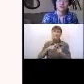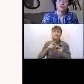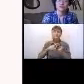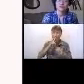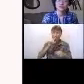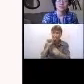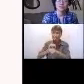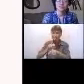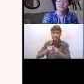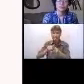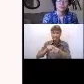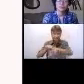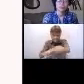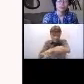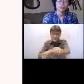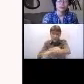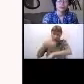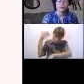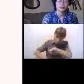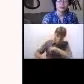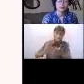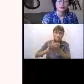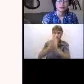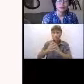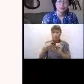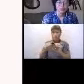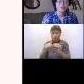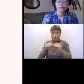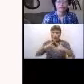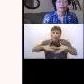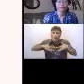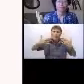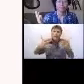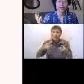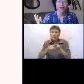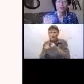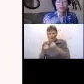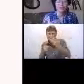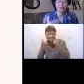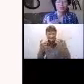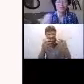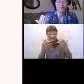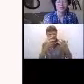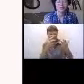that that happens. Yeah. And, yeah.